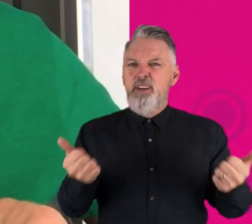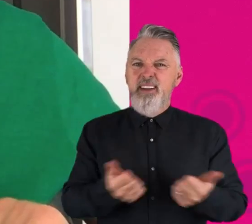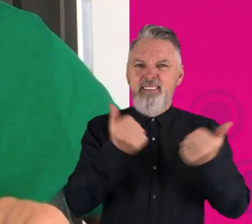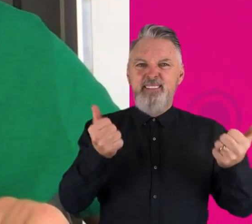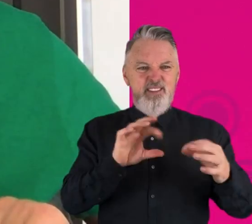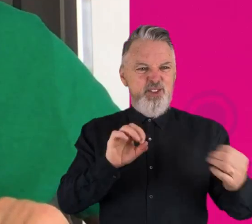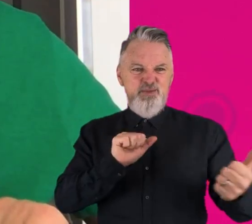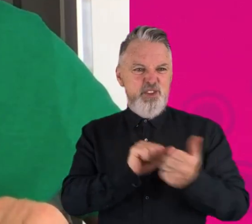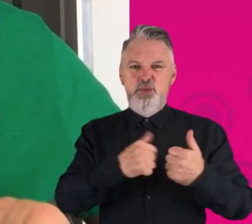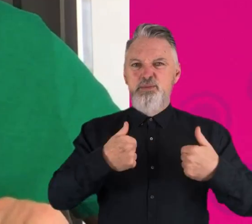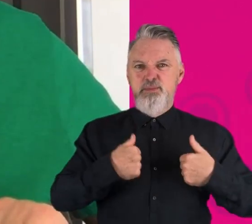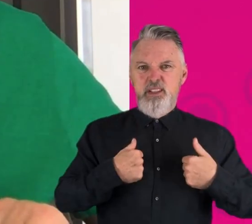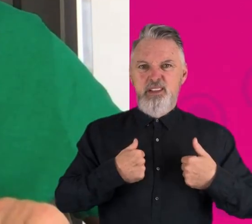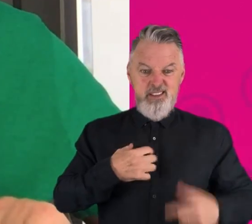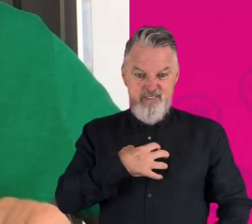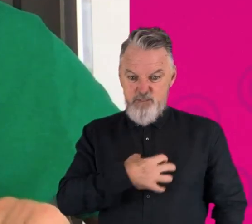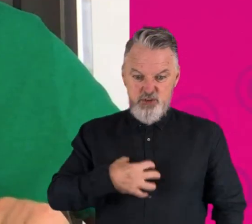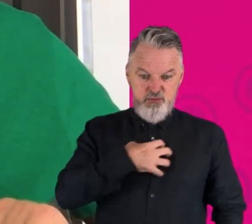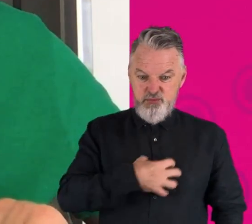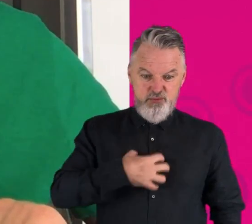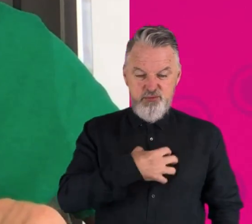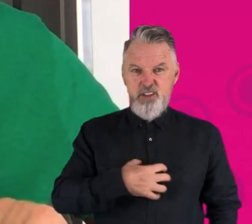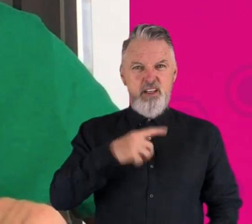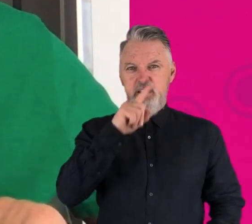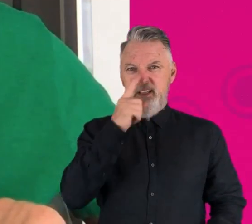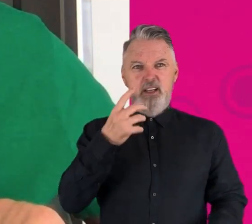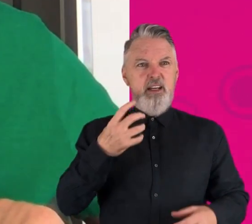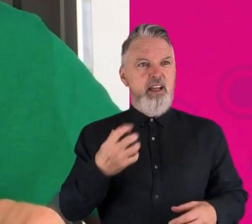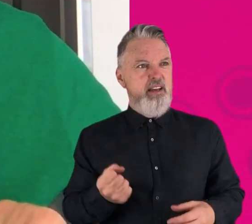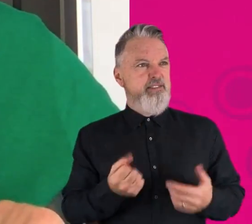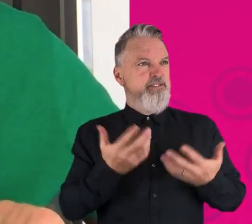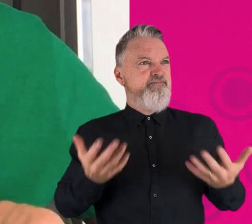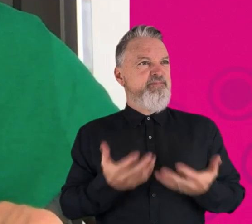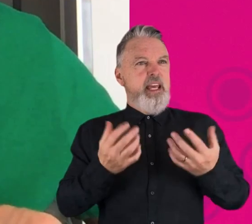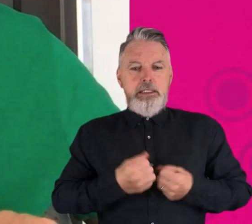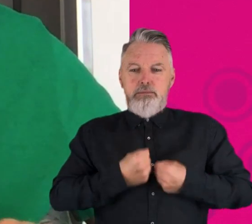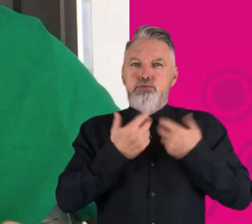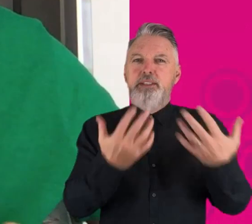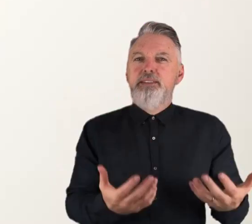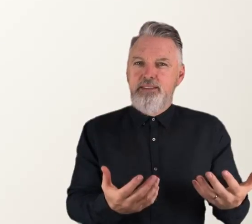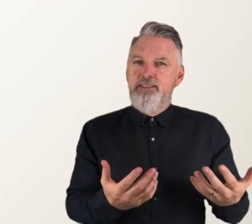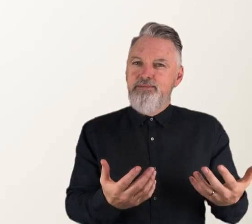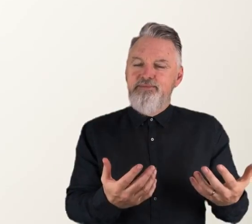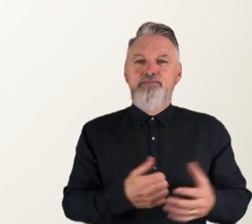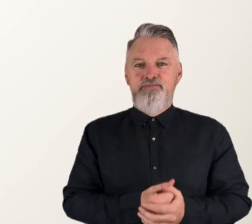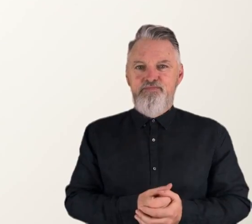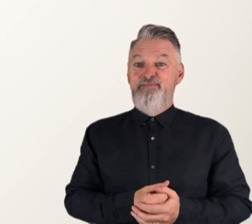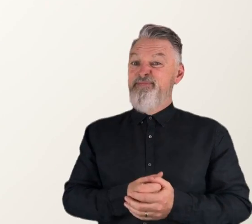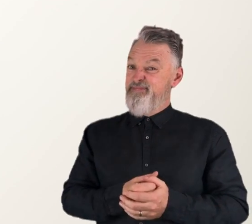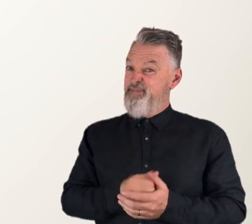which leaves us frustrated, and unable to tap into a core part of our humanity. And this inability doesn’t just rob Andrew